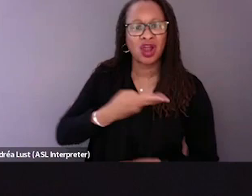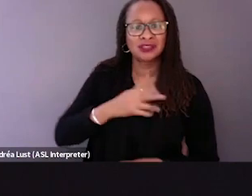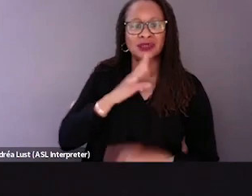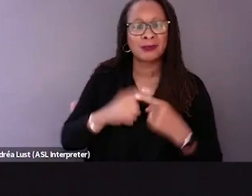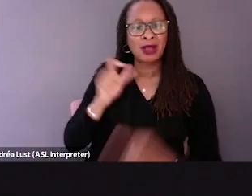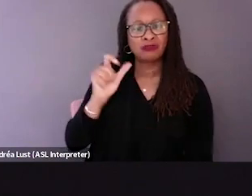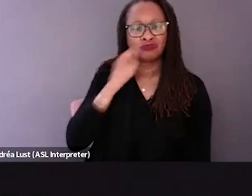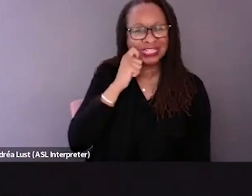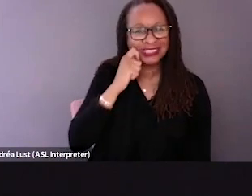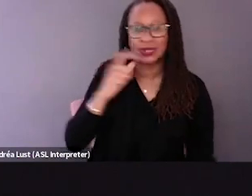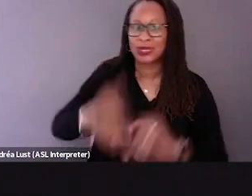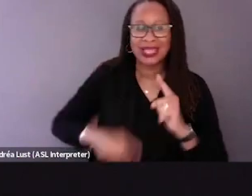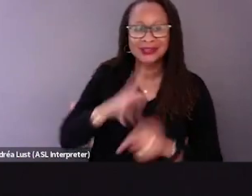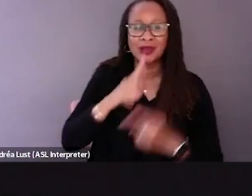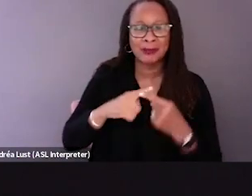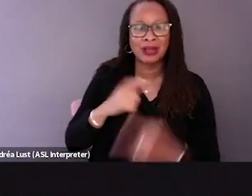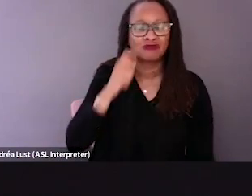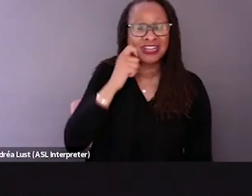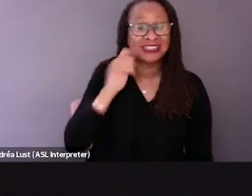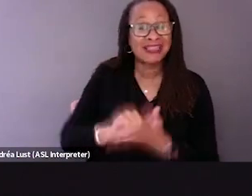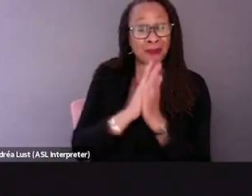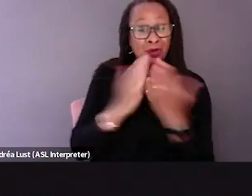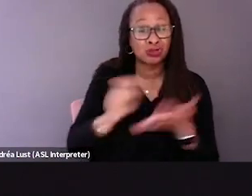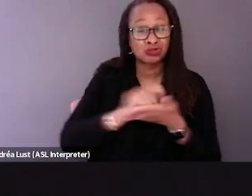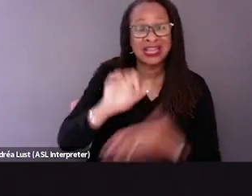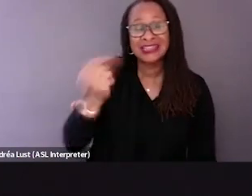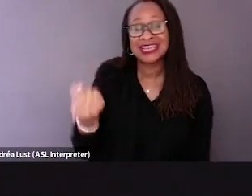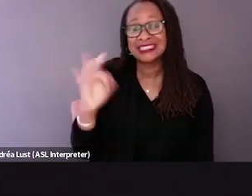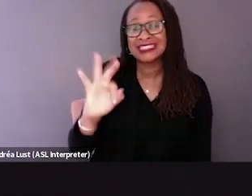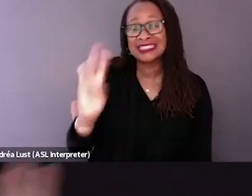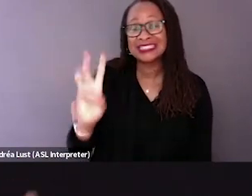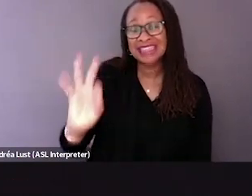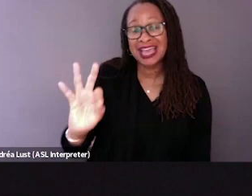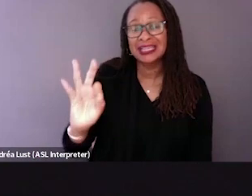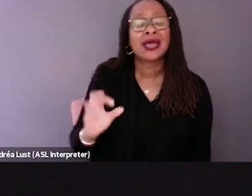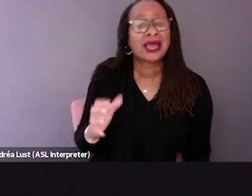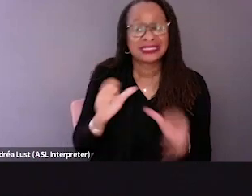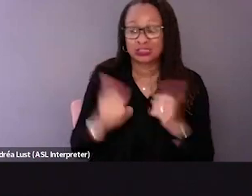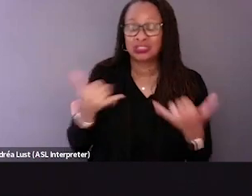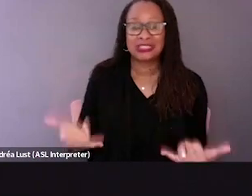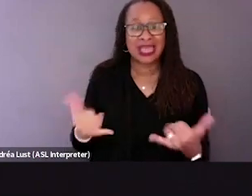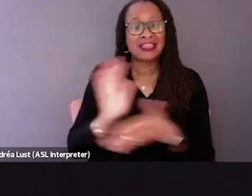how we can't talk about race. And that book was written in 1969 and still today. And he says in the film, "We still can't talk about race,"